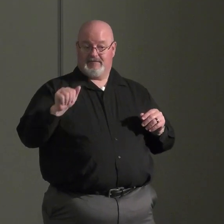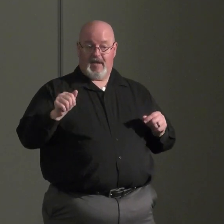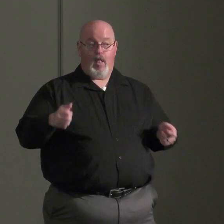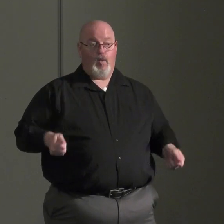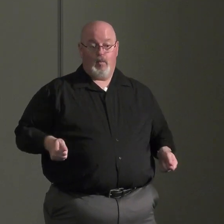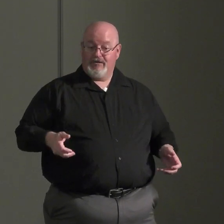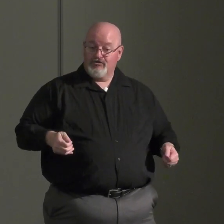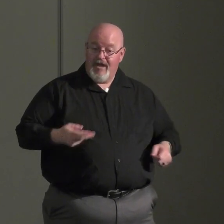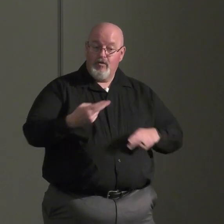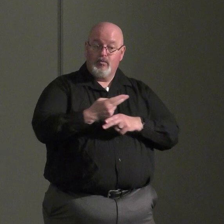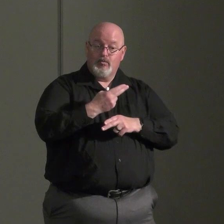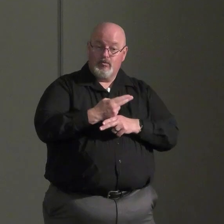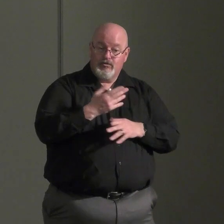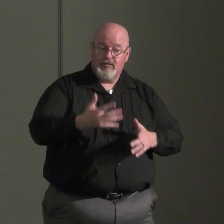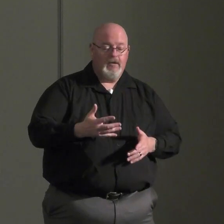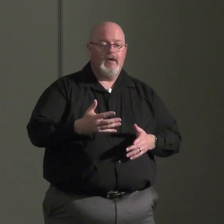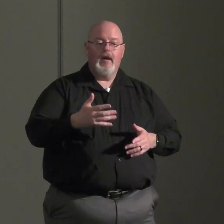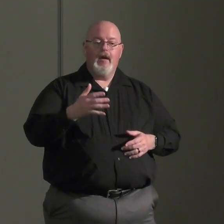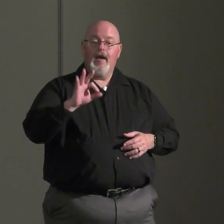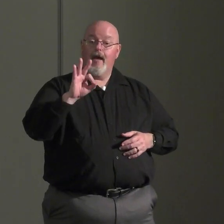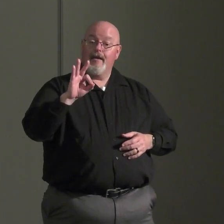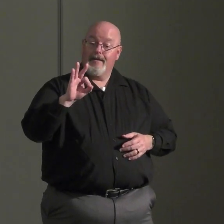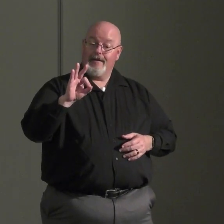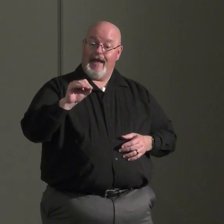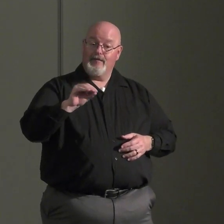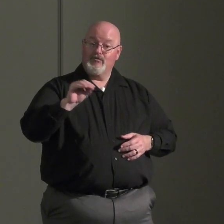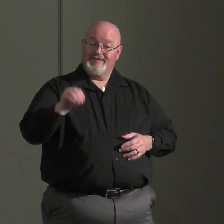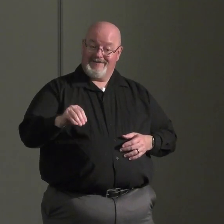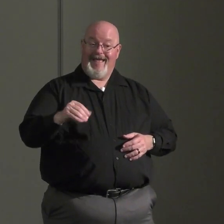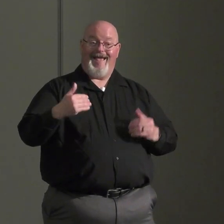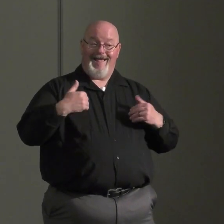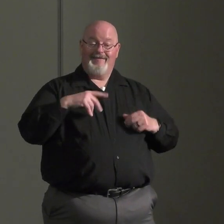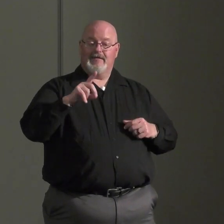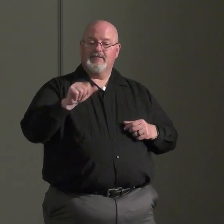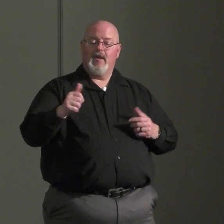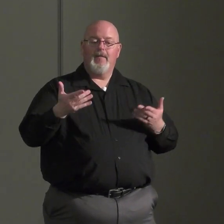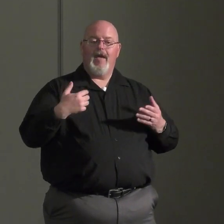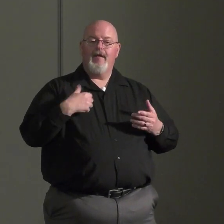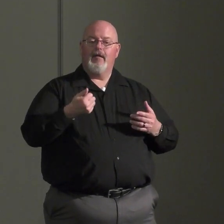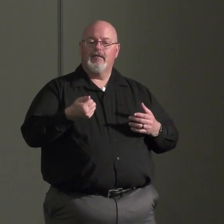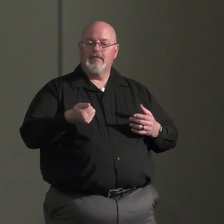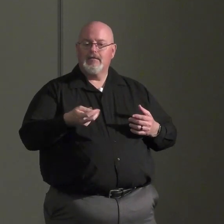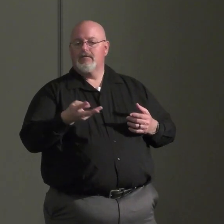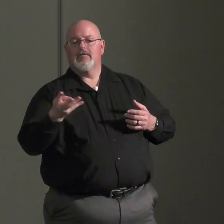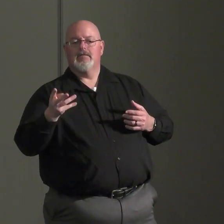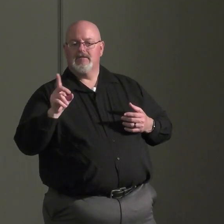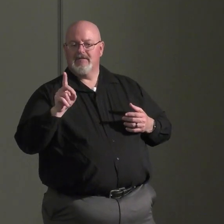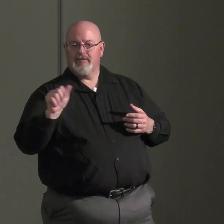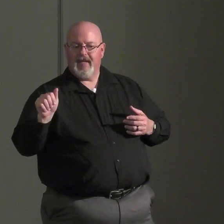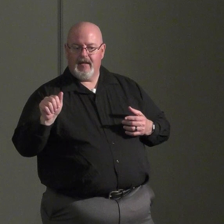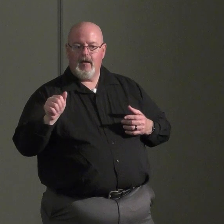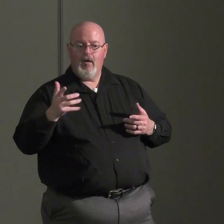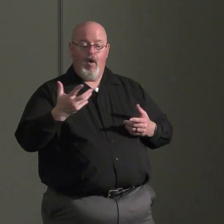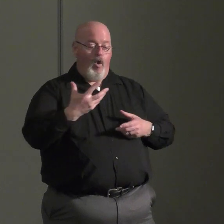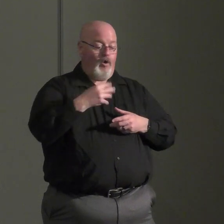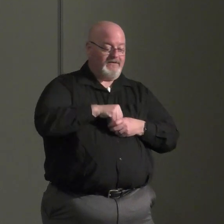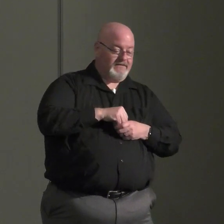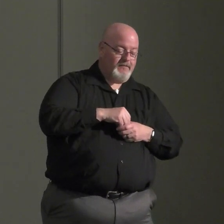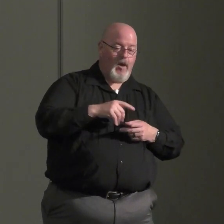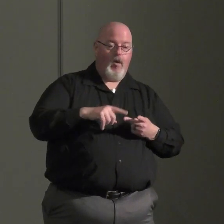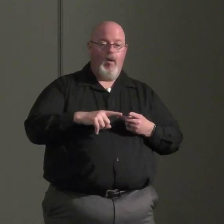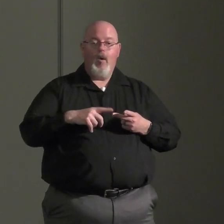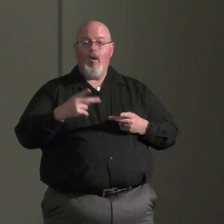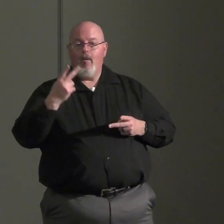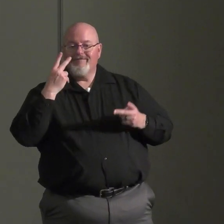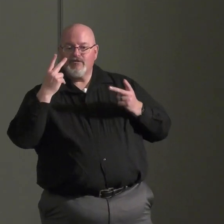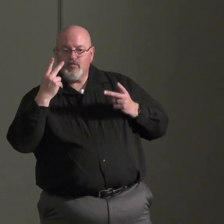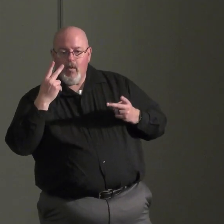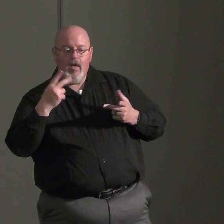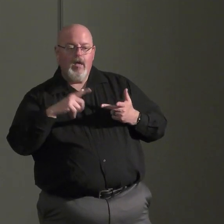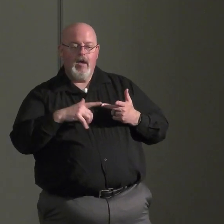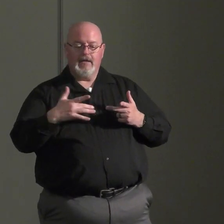users 90% that have disability have multiple disabilities or Autism or visual or sensory or